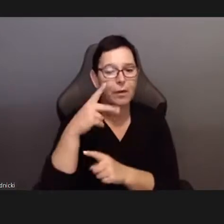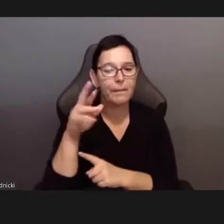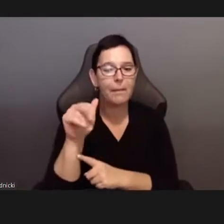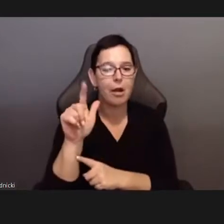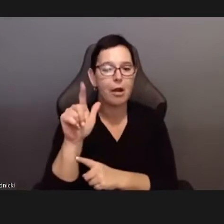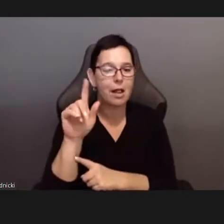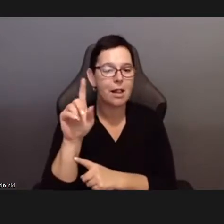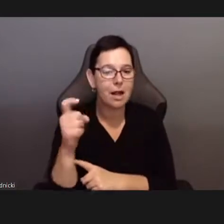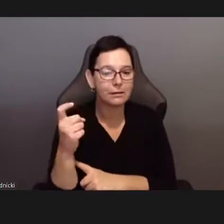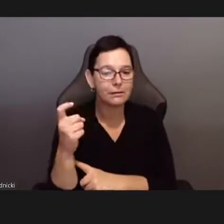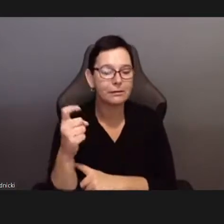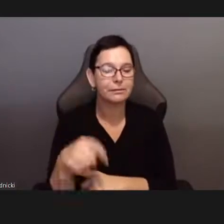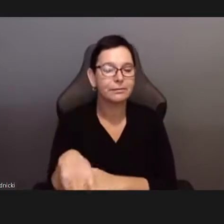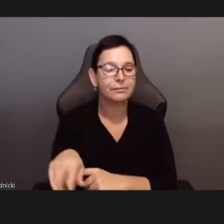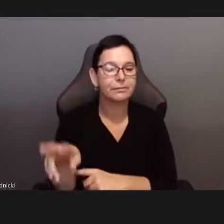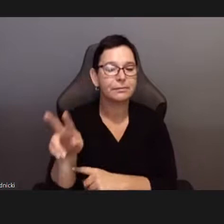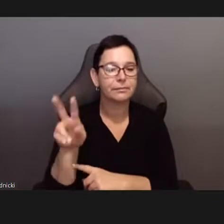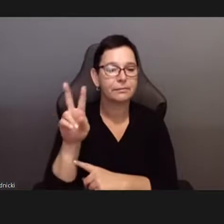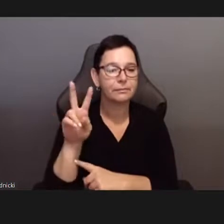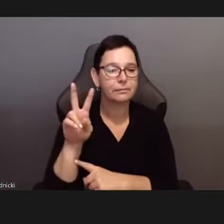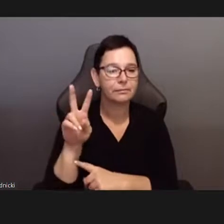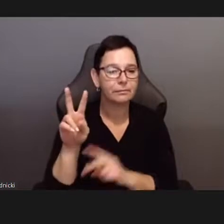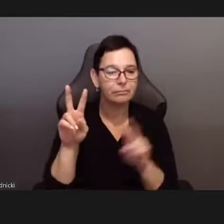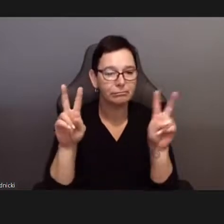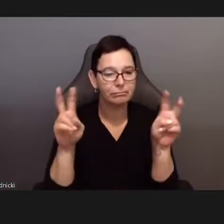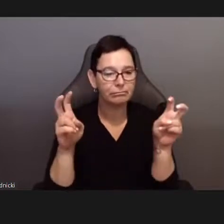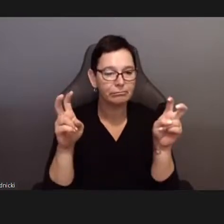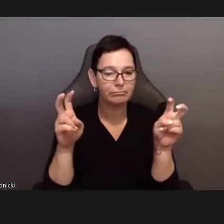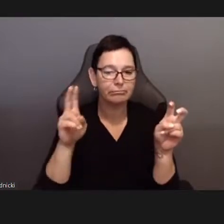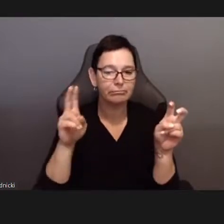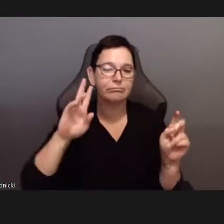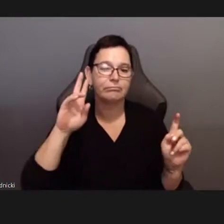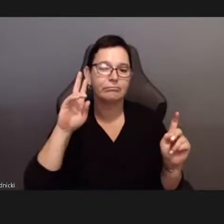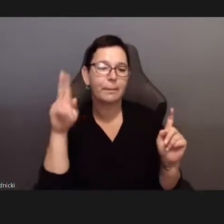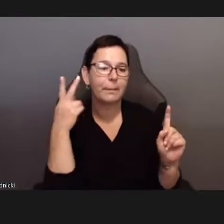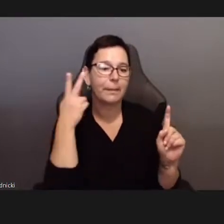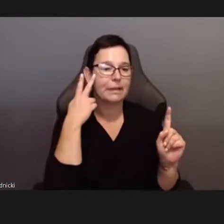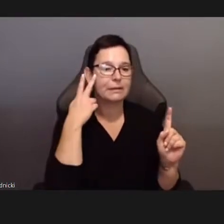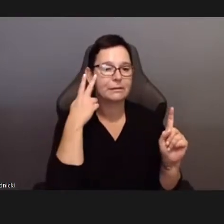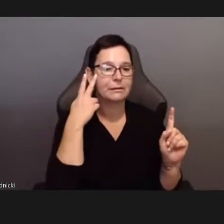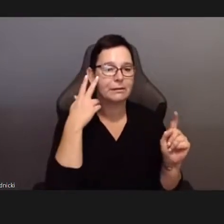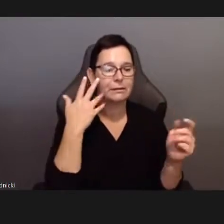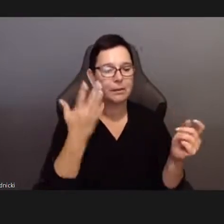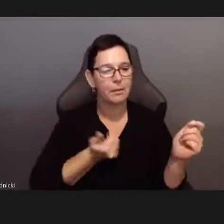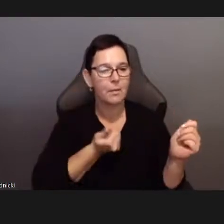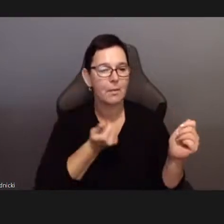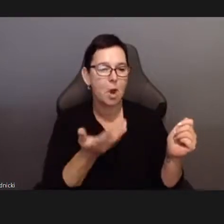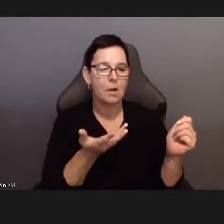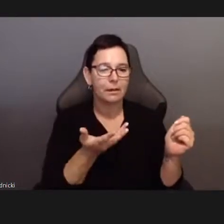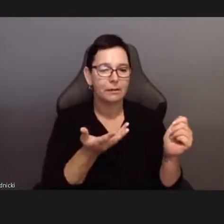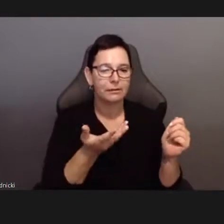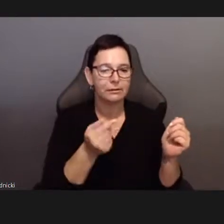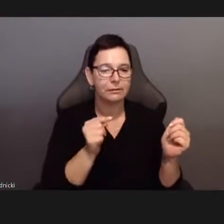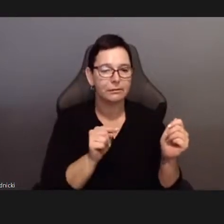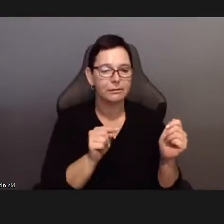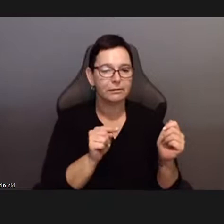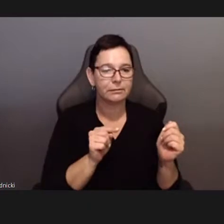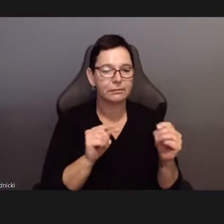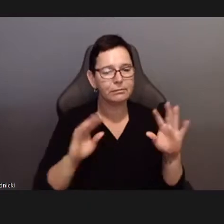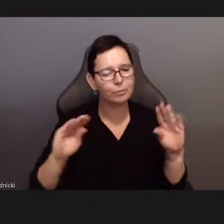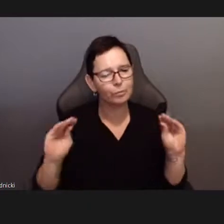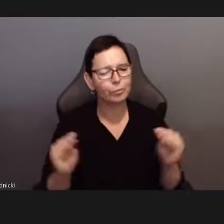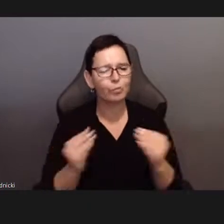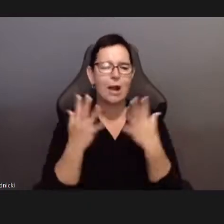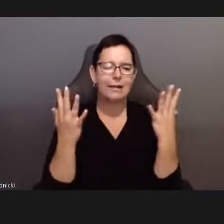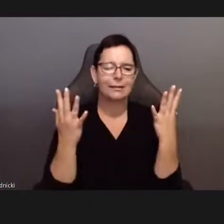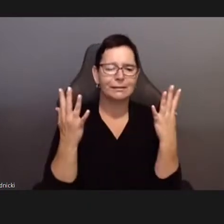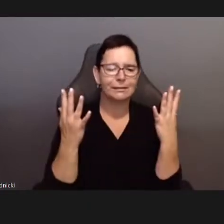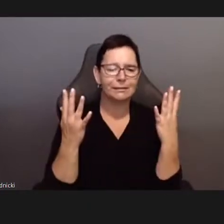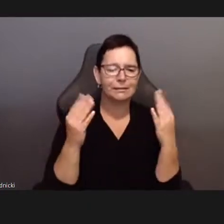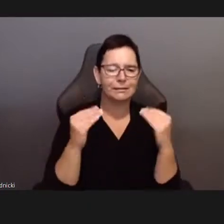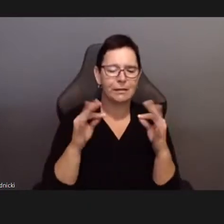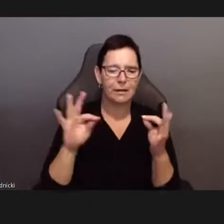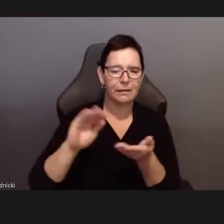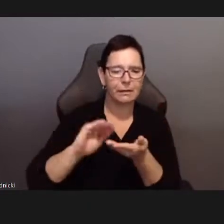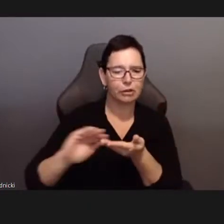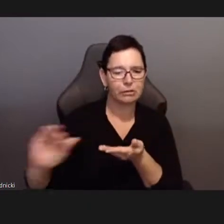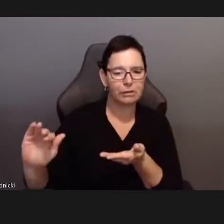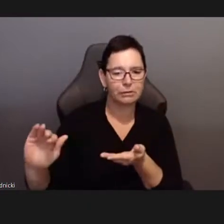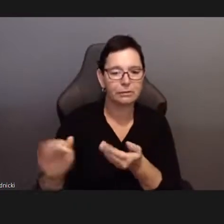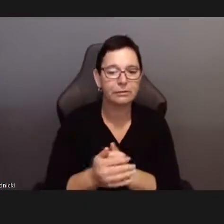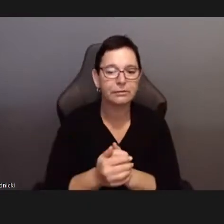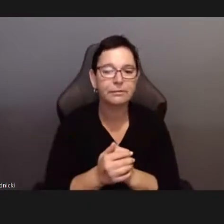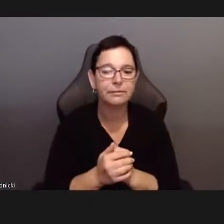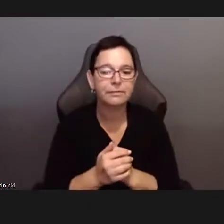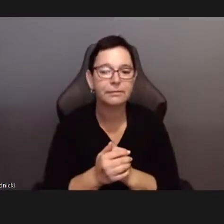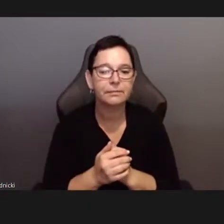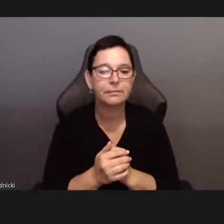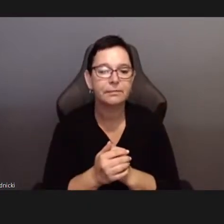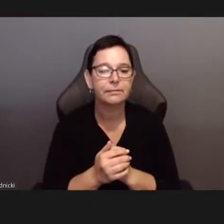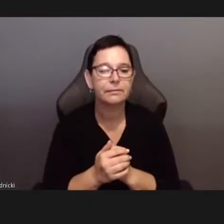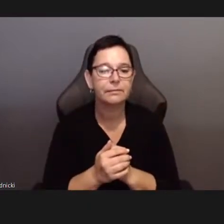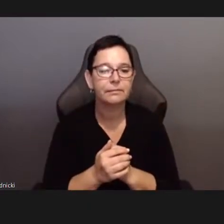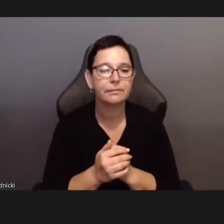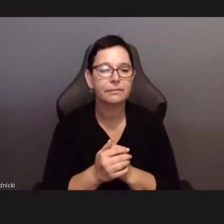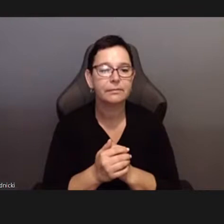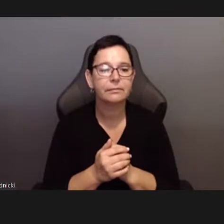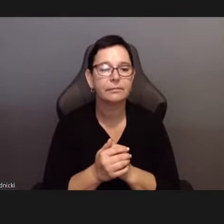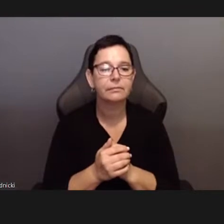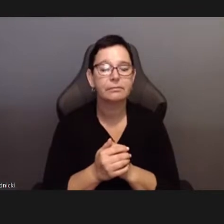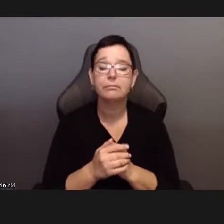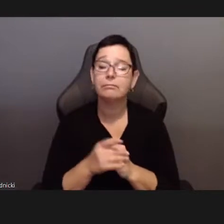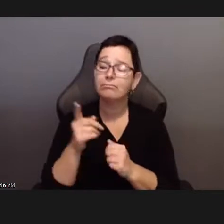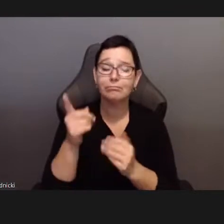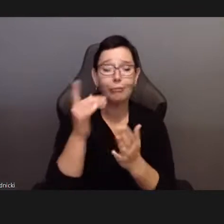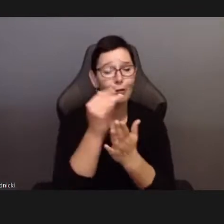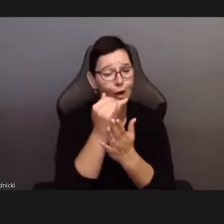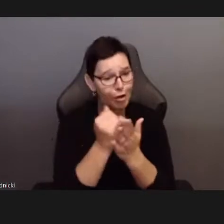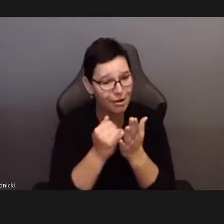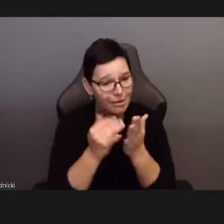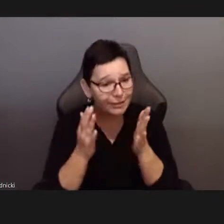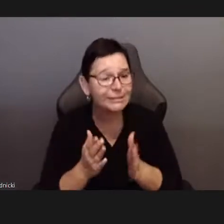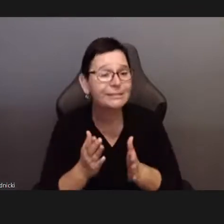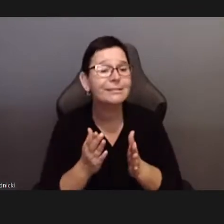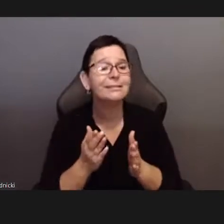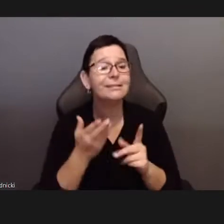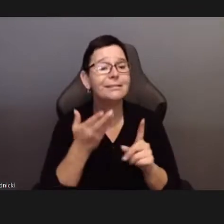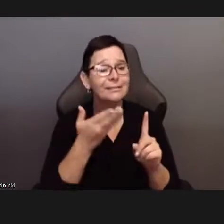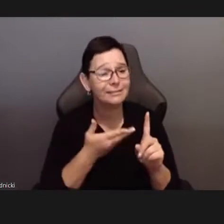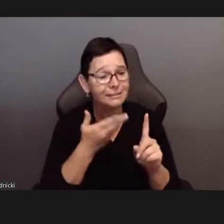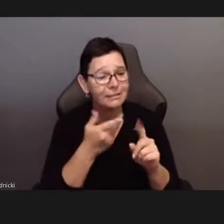and “Vertue and Value of Disappearance” in the Birds of Temptation.